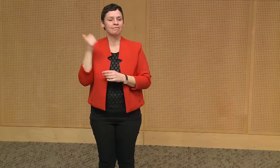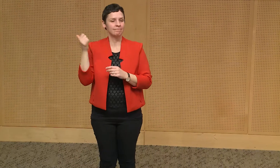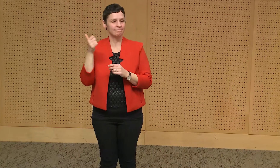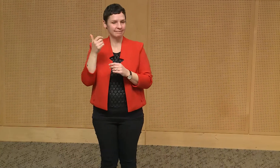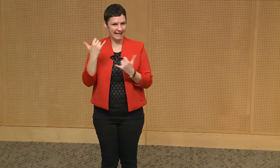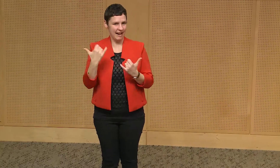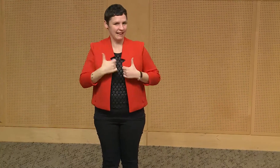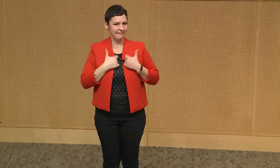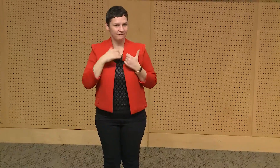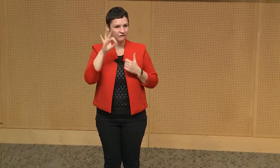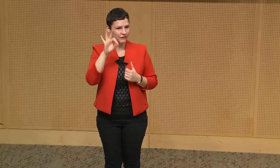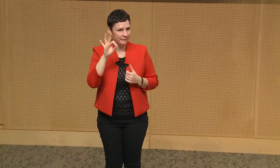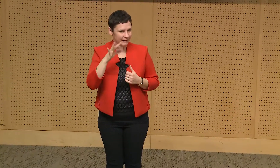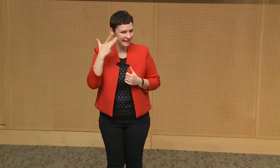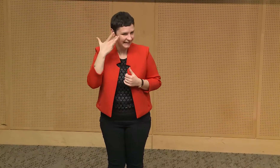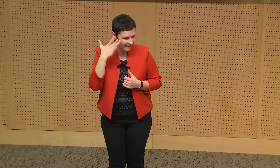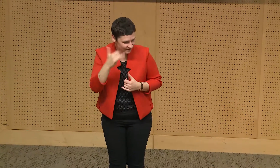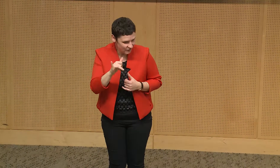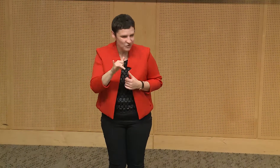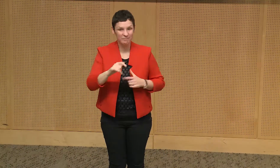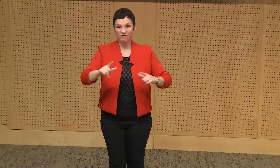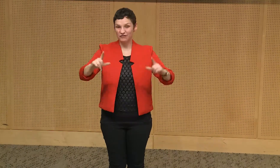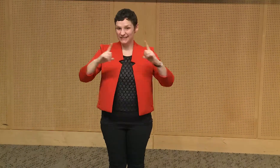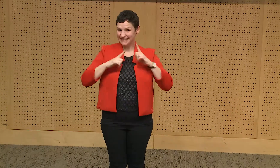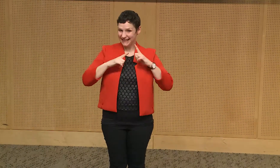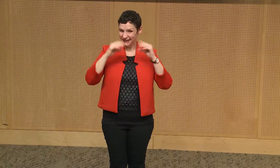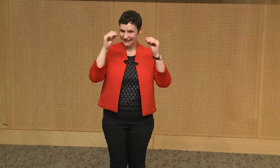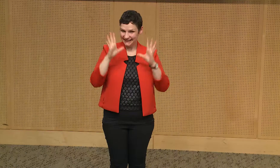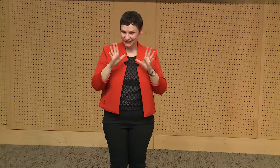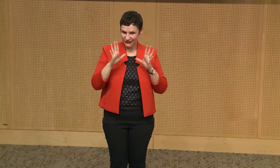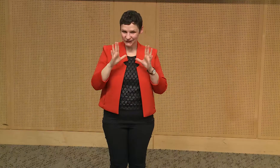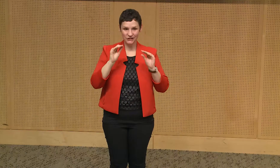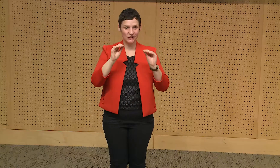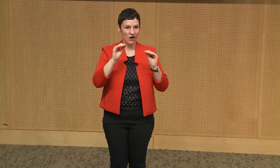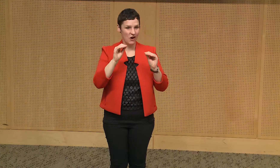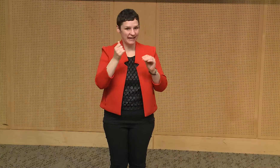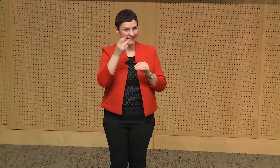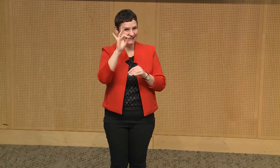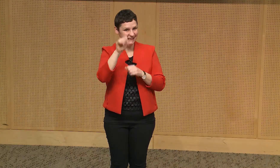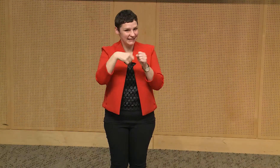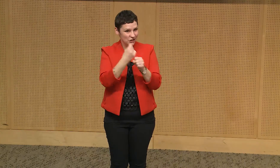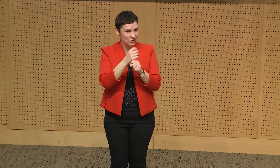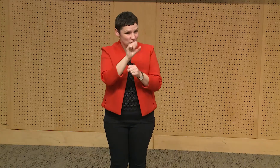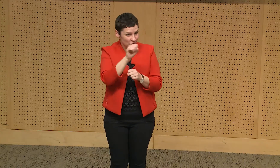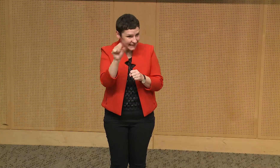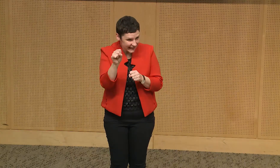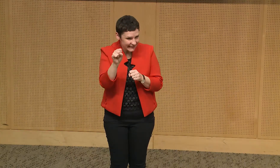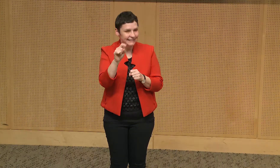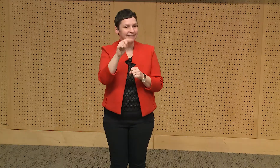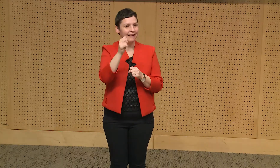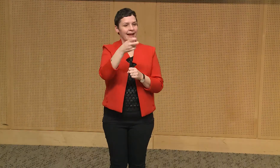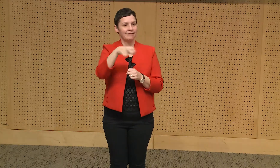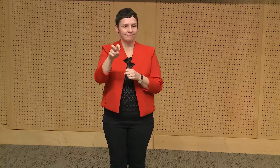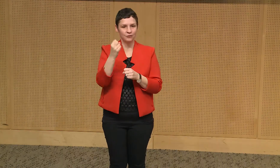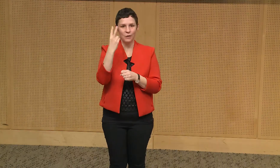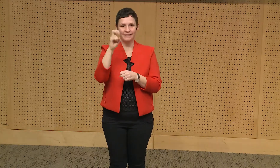our guest artist. He lives in Freemont, California. He's a retired teacher. He taught for 18 years social studies